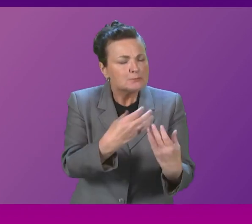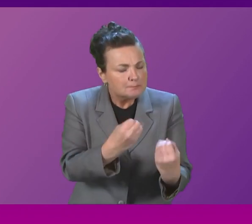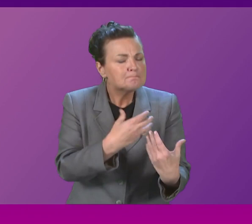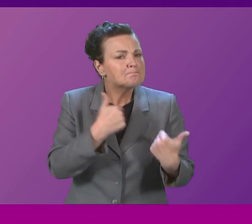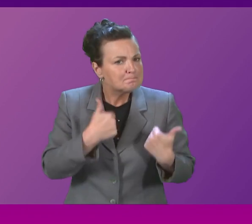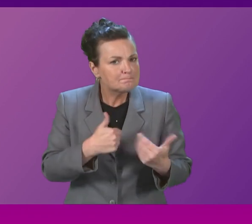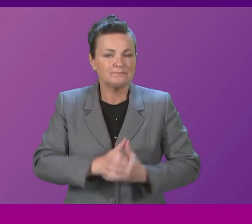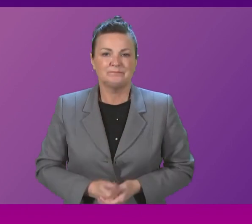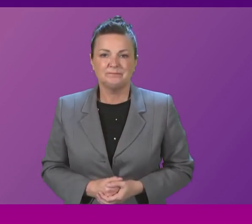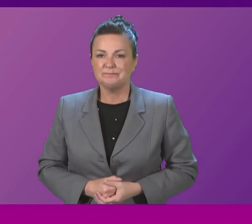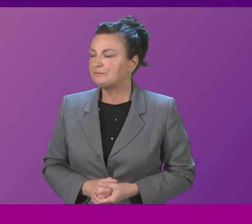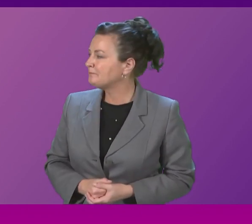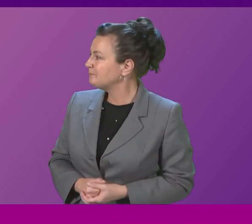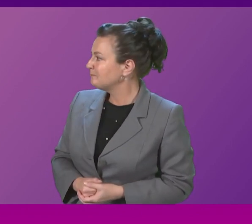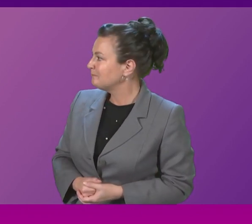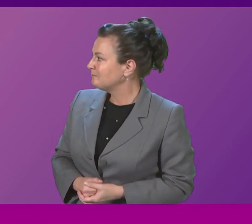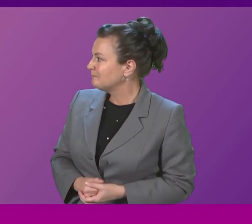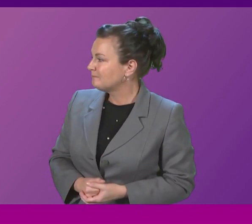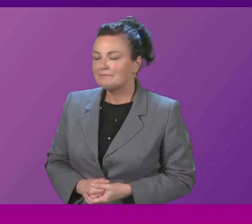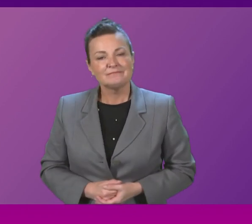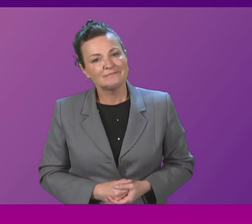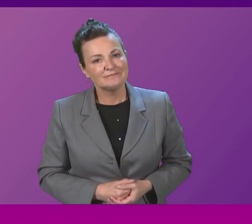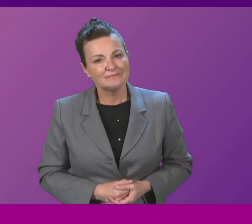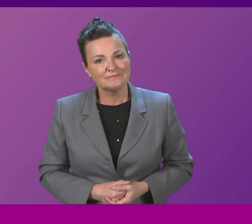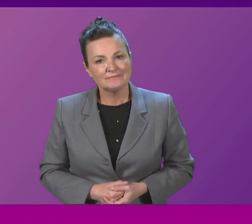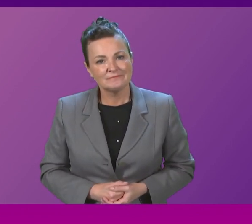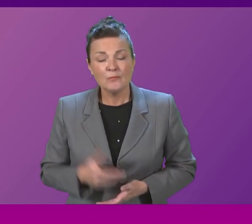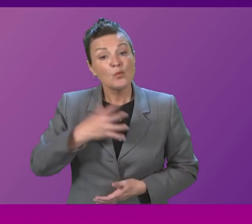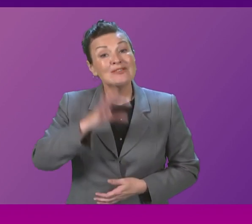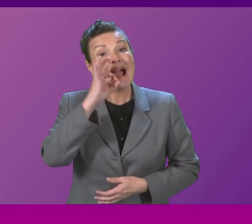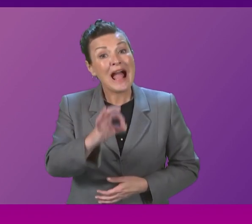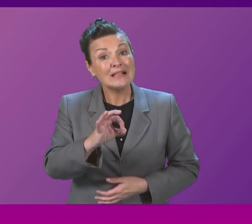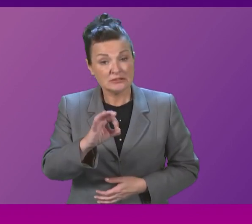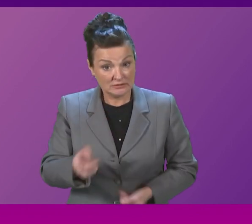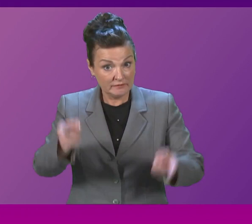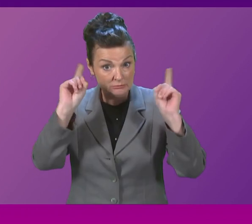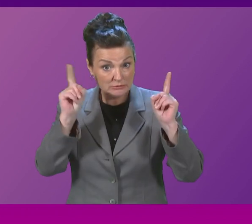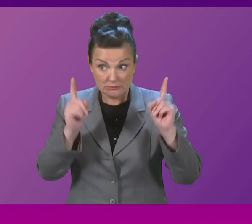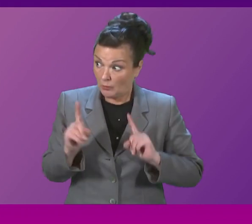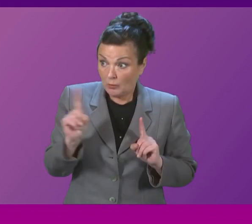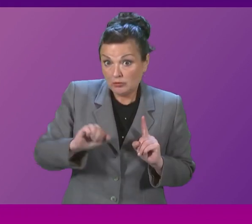To ask the First Minister what the Scottish Government anticipates the impact will be